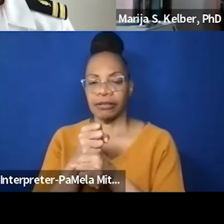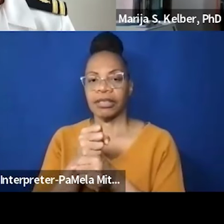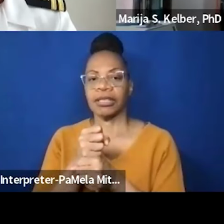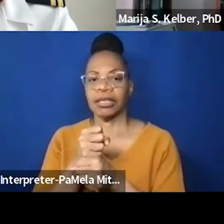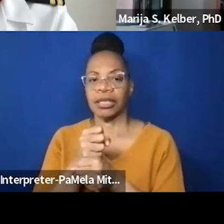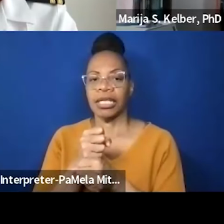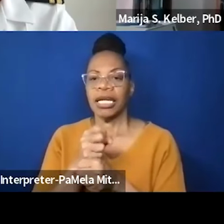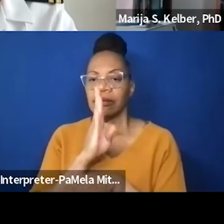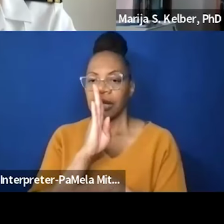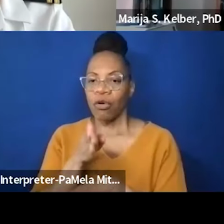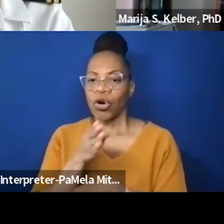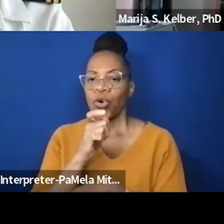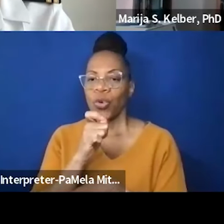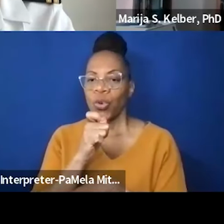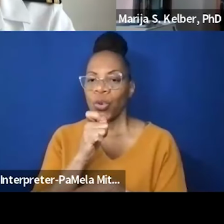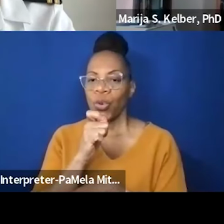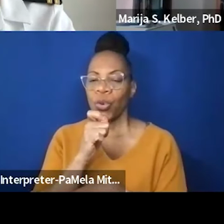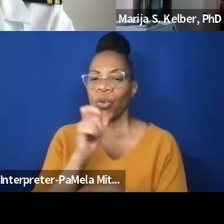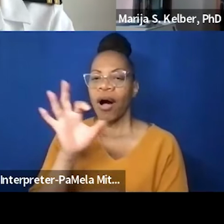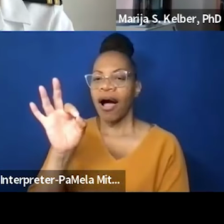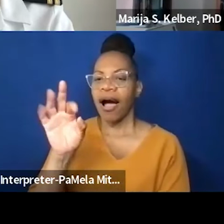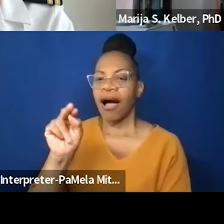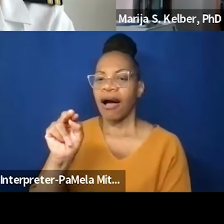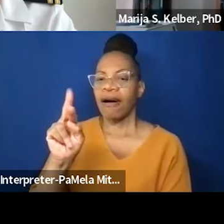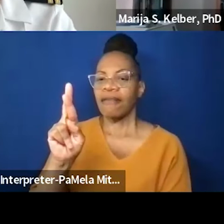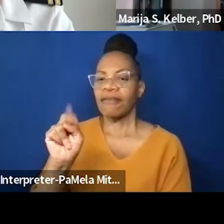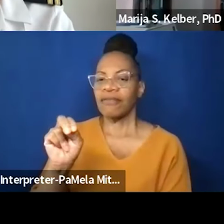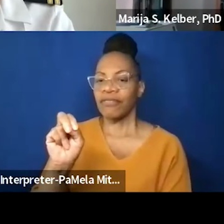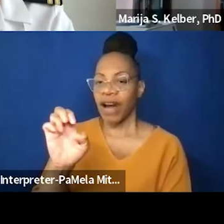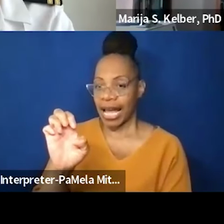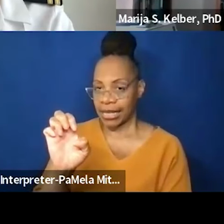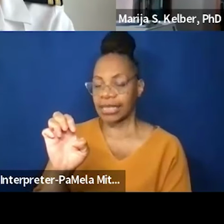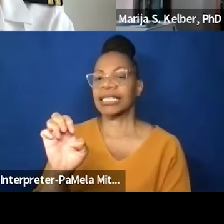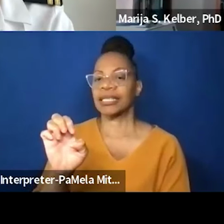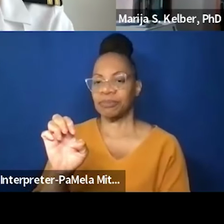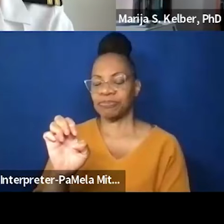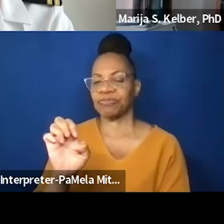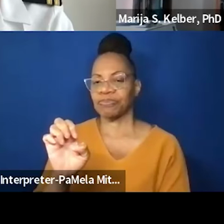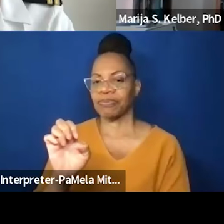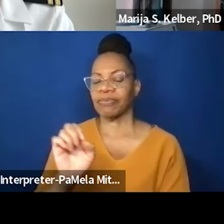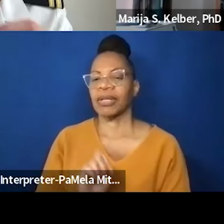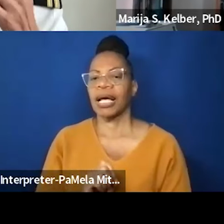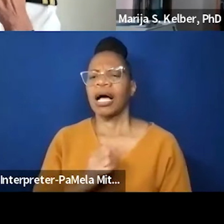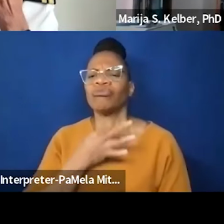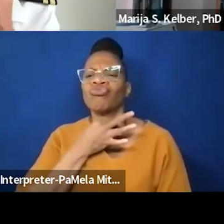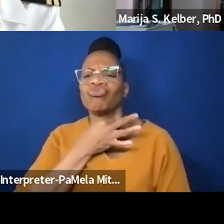This was directed toward Duane France. I'm just gonna cue you up for that. The question is, "I'm curious if you see